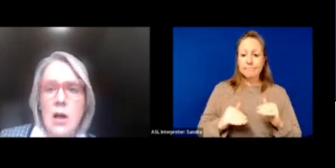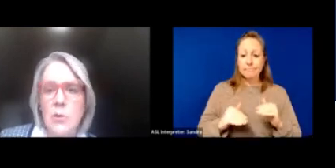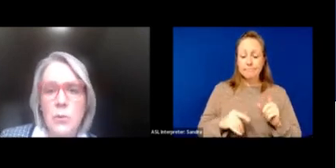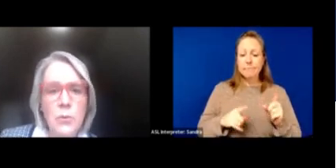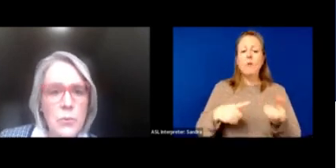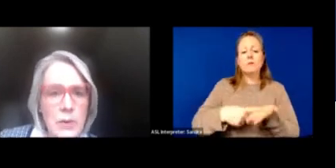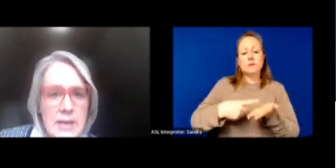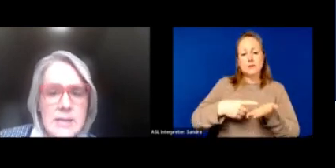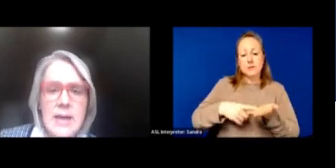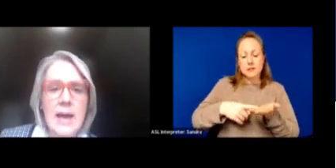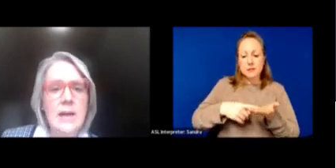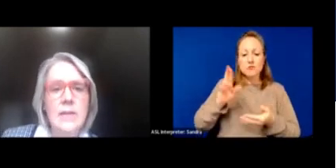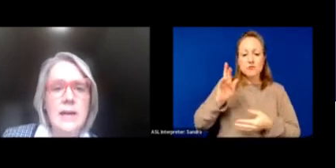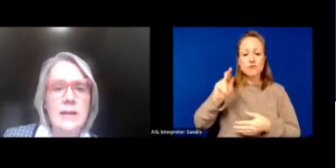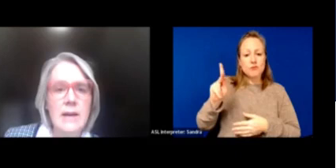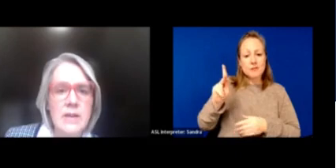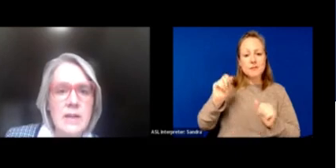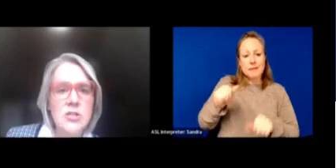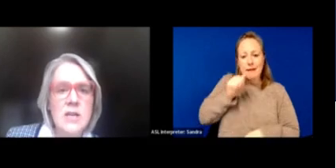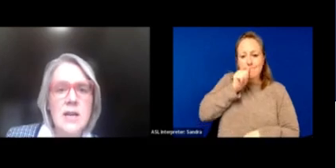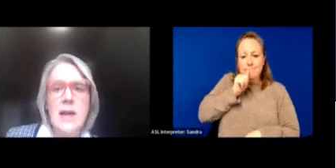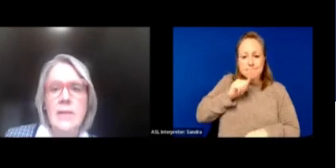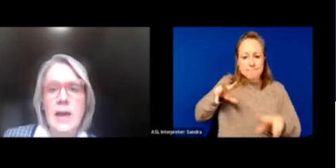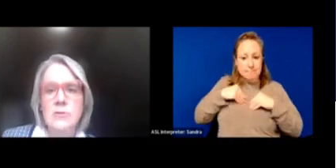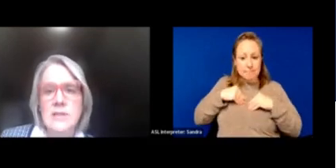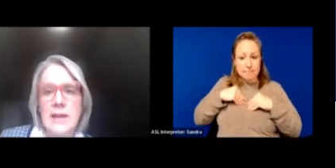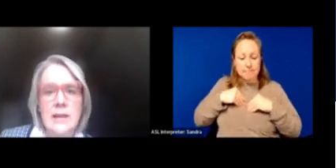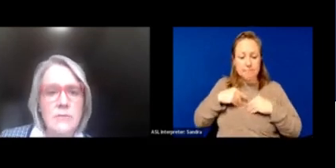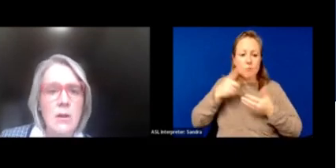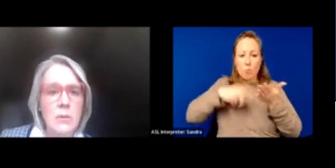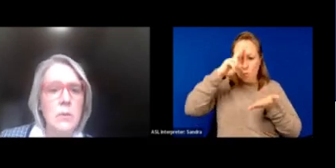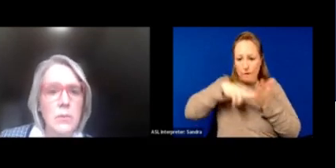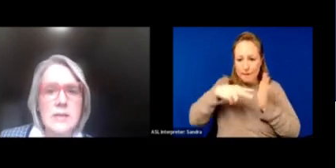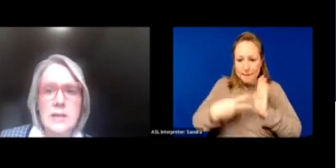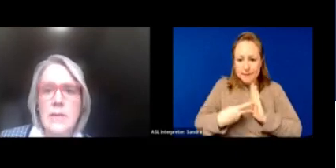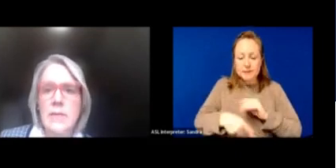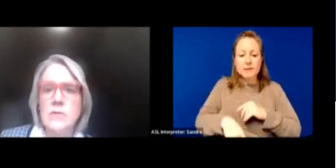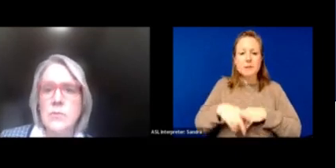tolerable risk and the definition and the understanding of tolerable risk and that those